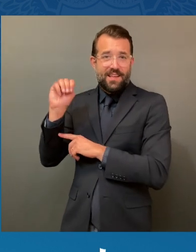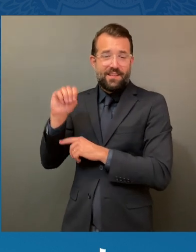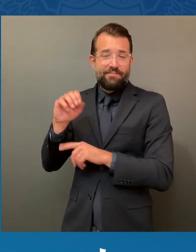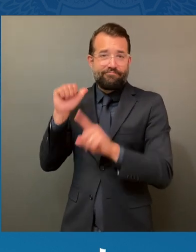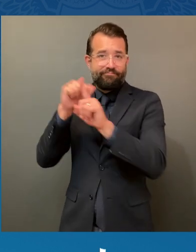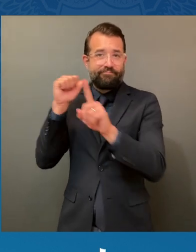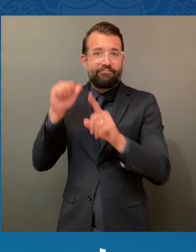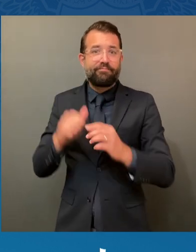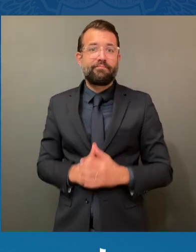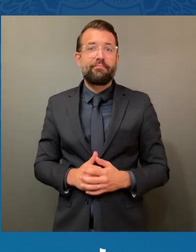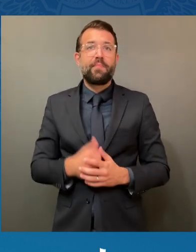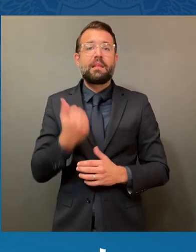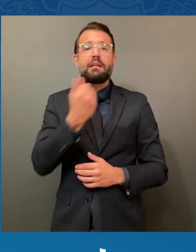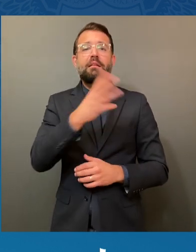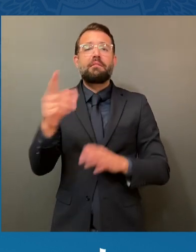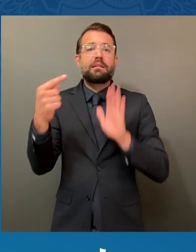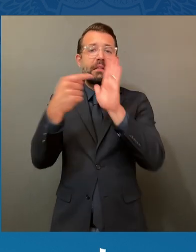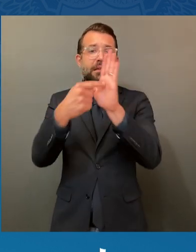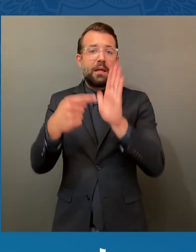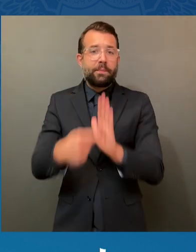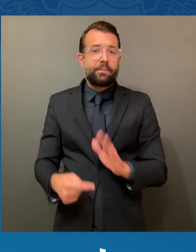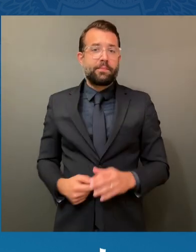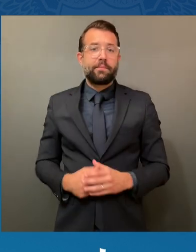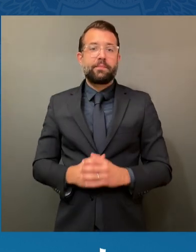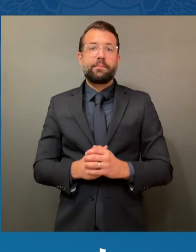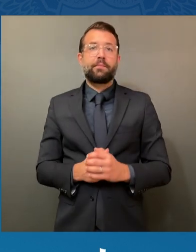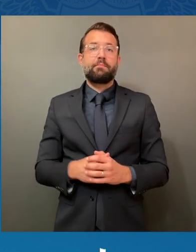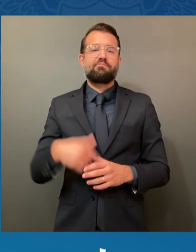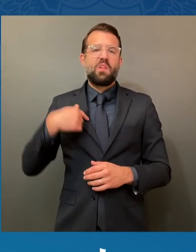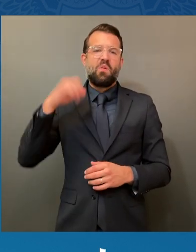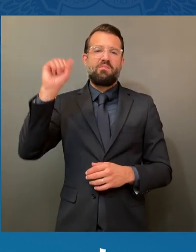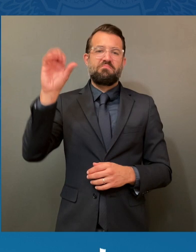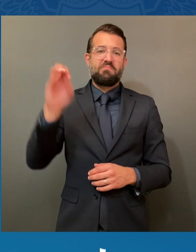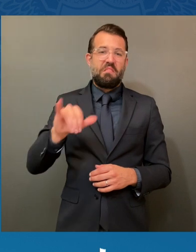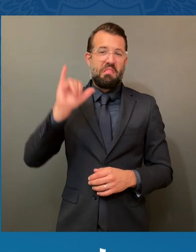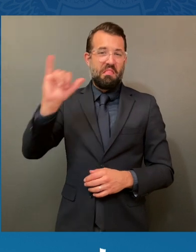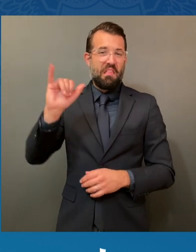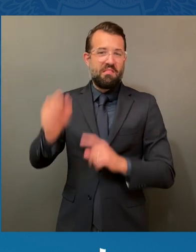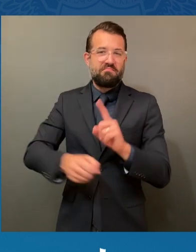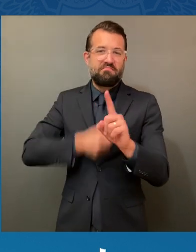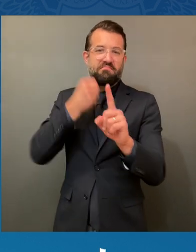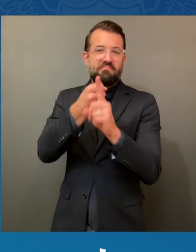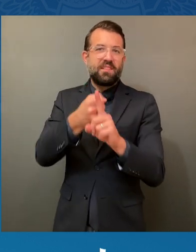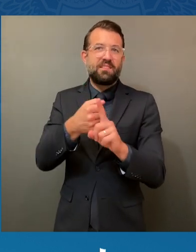all of this work has a direct impact on the economic health and wellbeing of so many people.